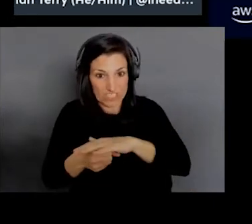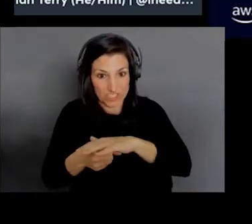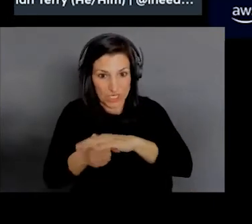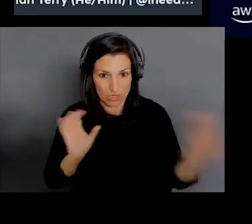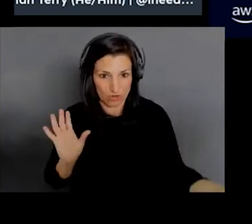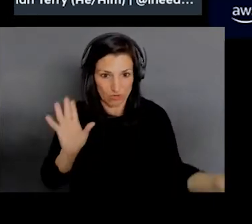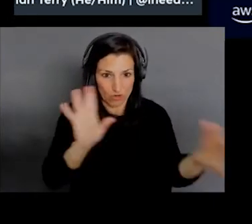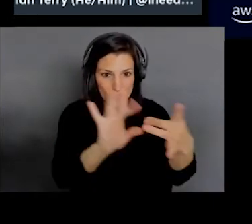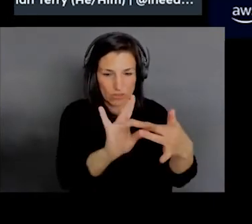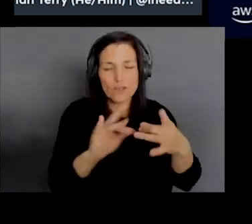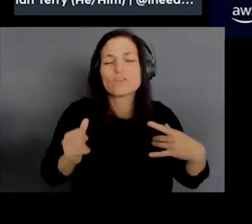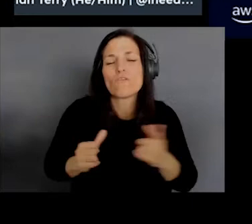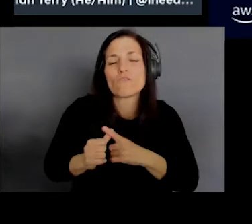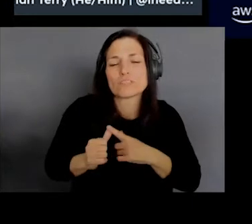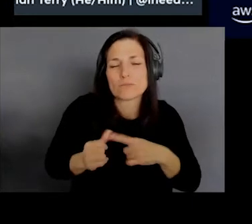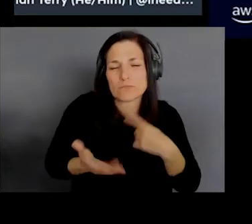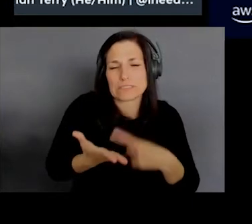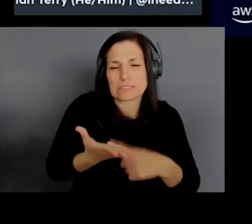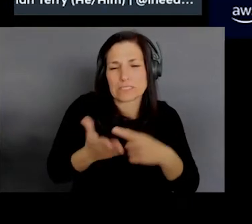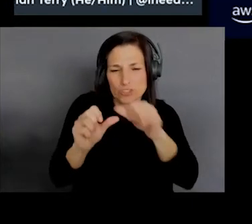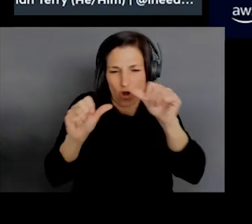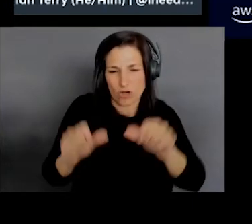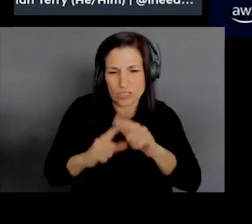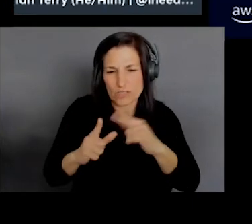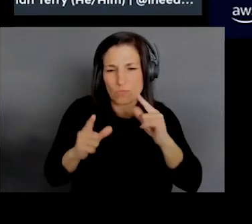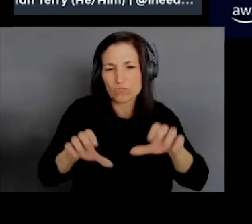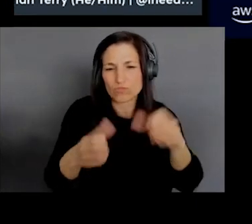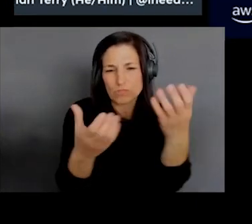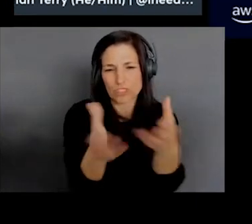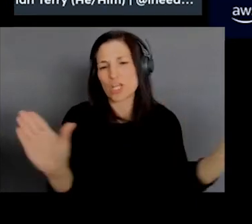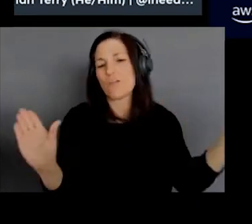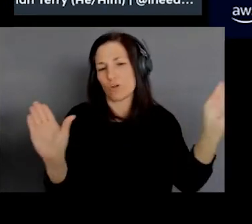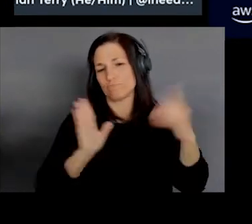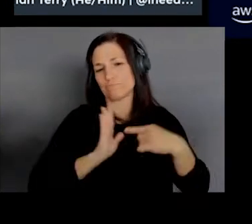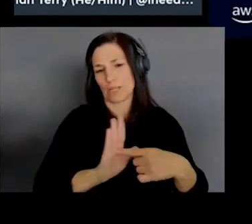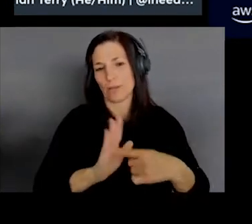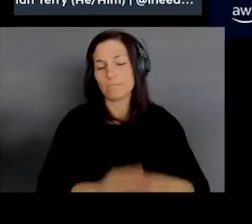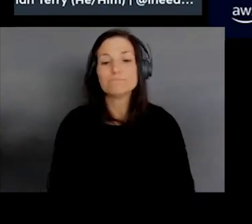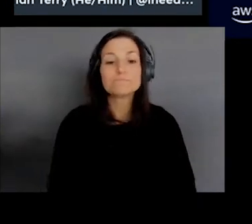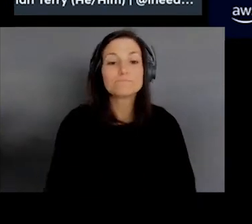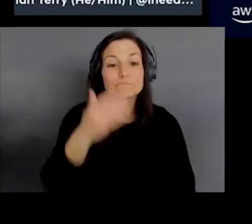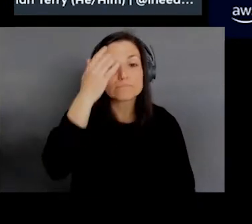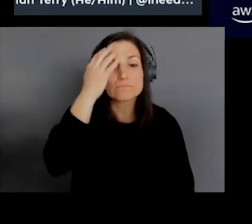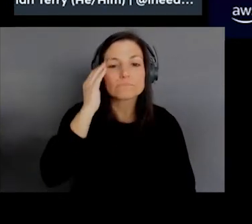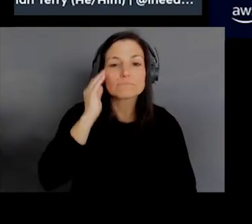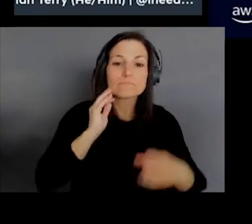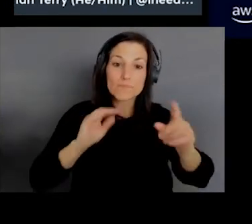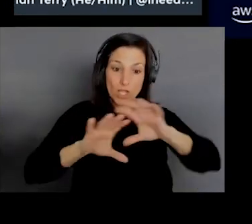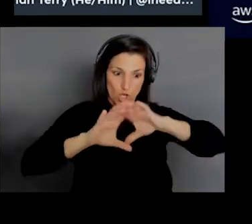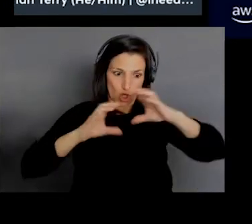of what we're gonna actually show. (Brian chuckles) So here on this global endpoint, this is kind of the happy path, right?